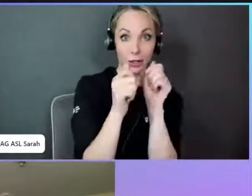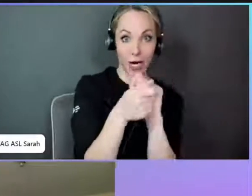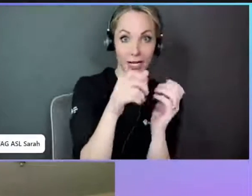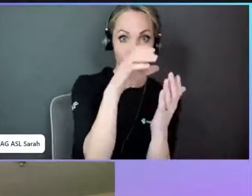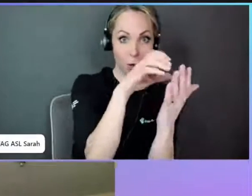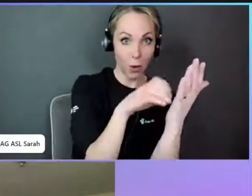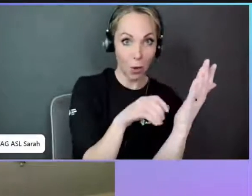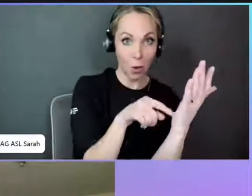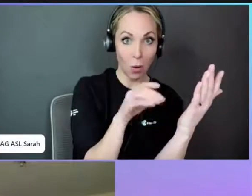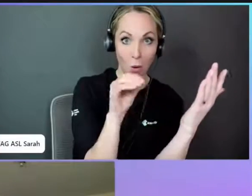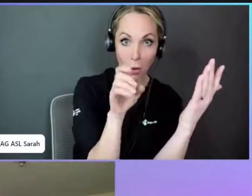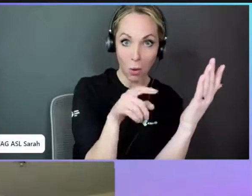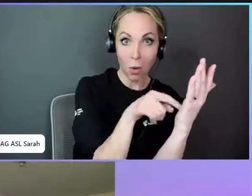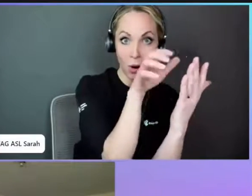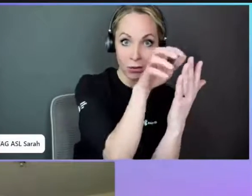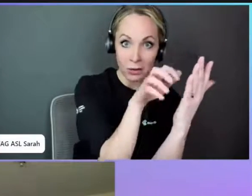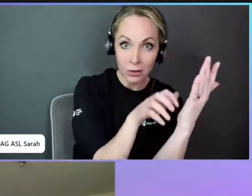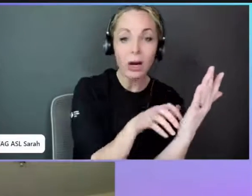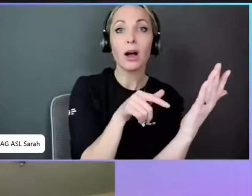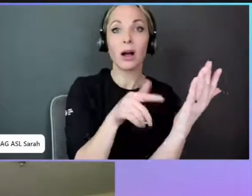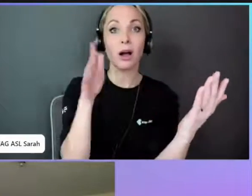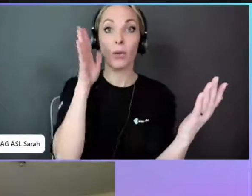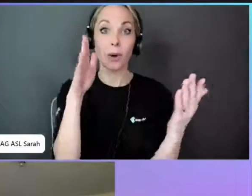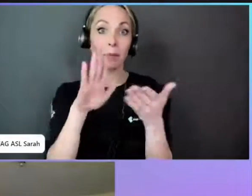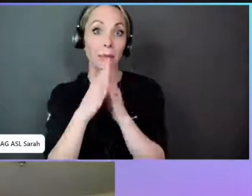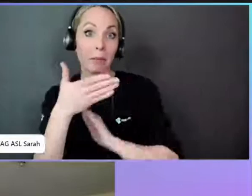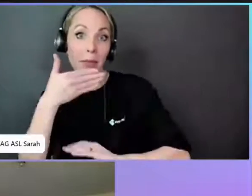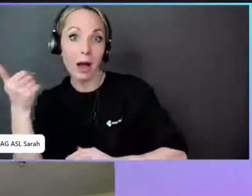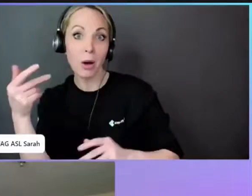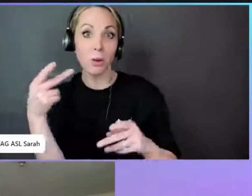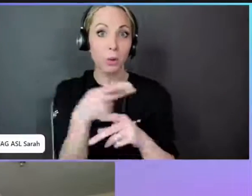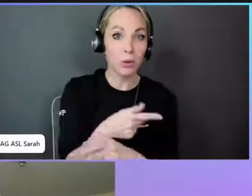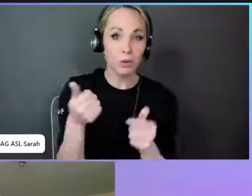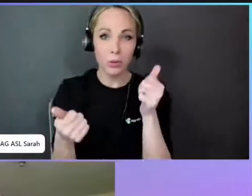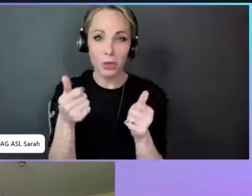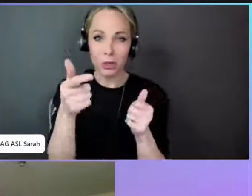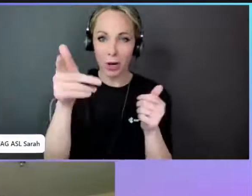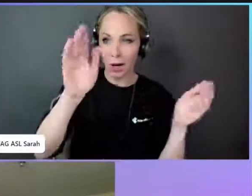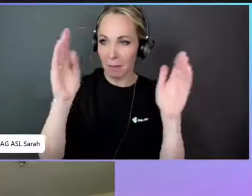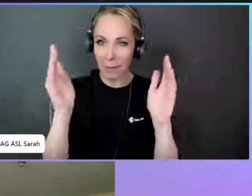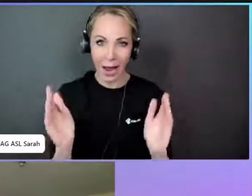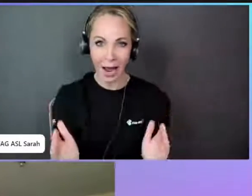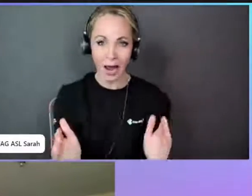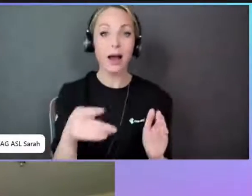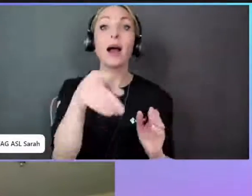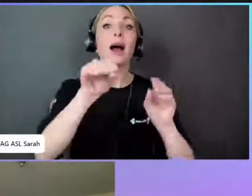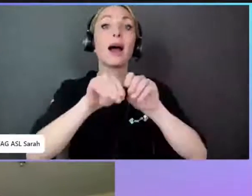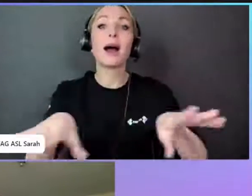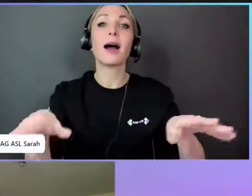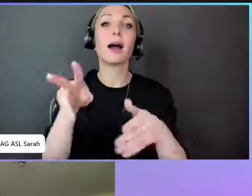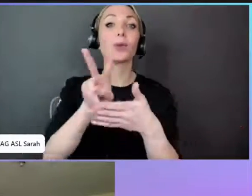but what you lose is the ability to compare a release from two weeks ago to the release